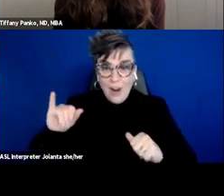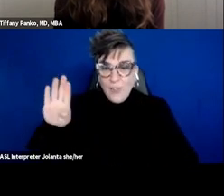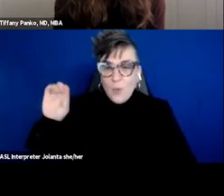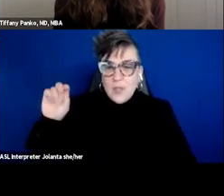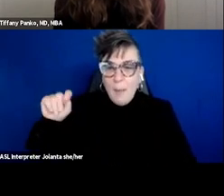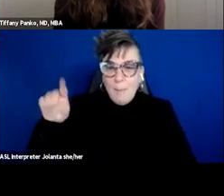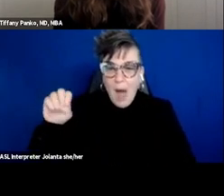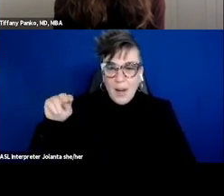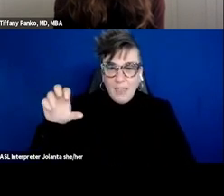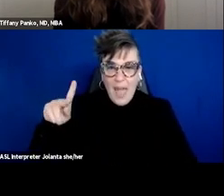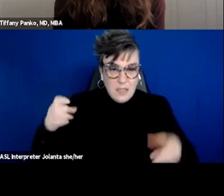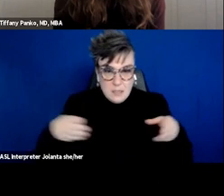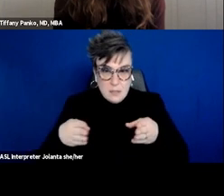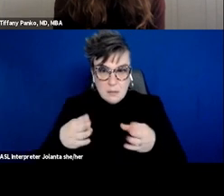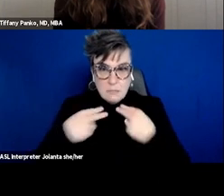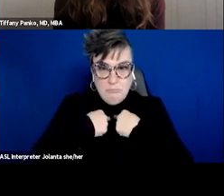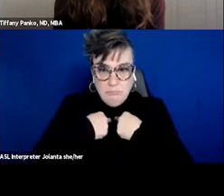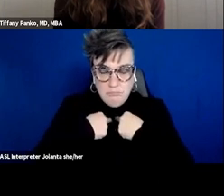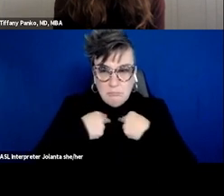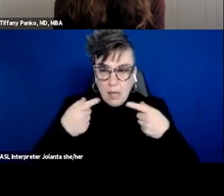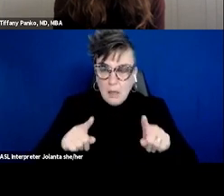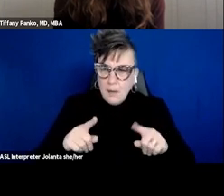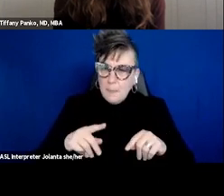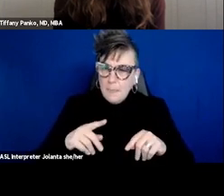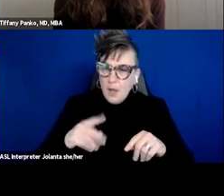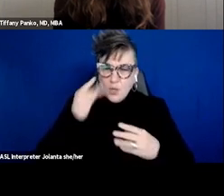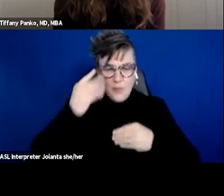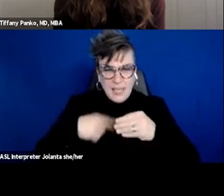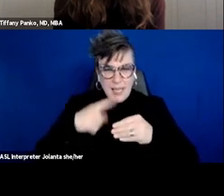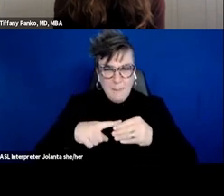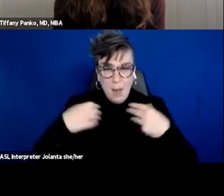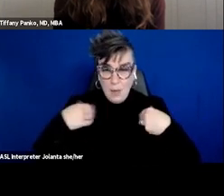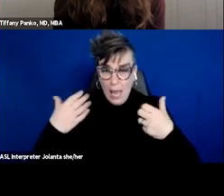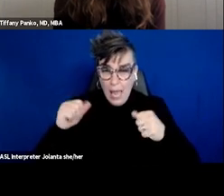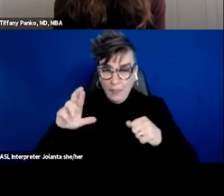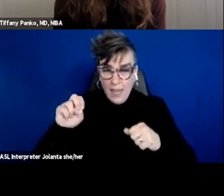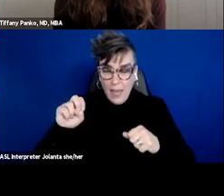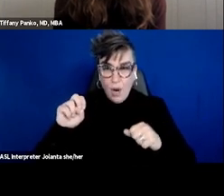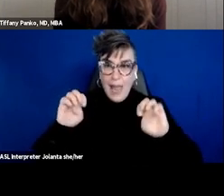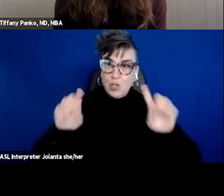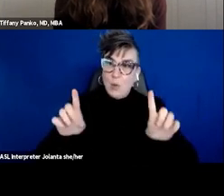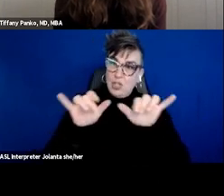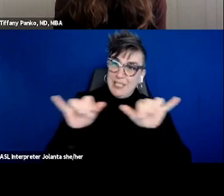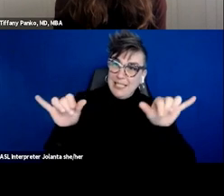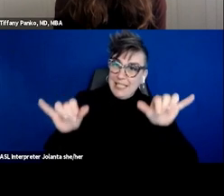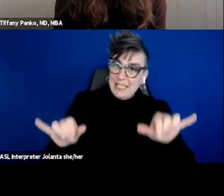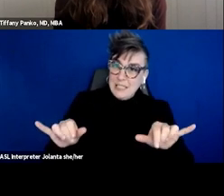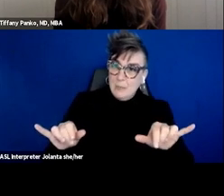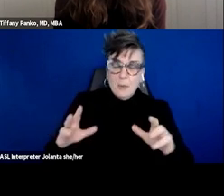So thinking about, you know the healthcare education system. You know I also come from